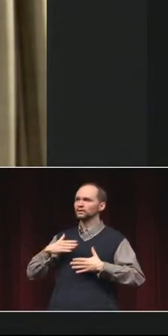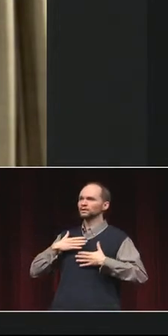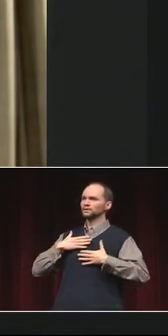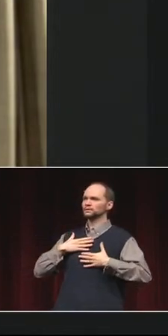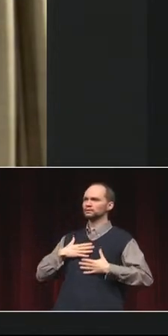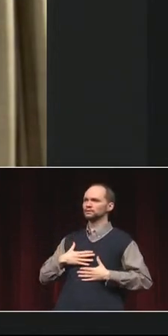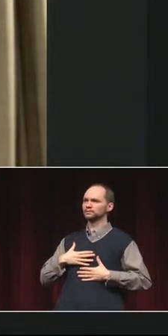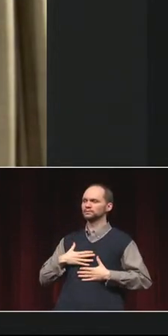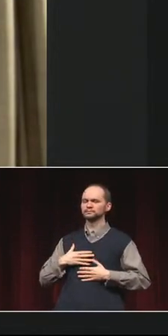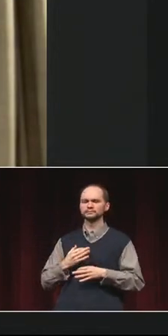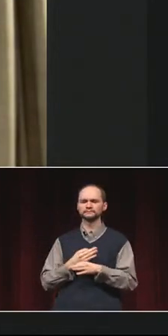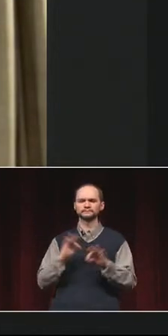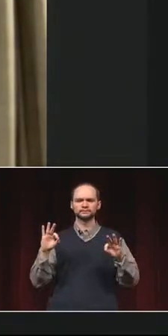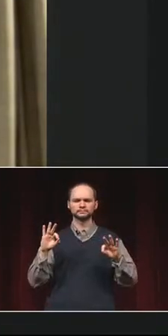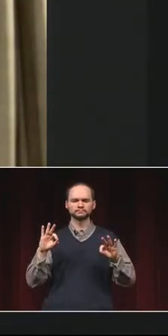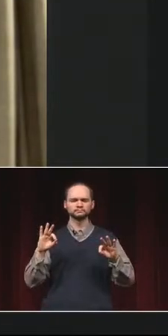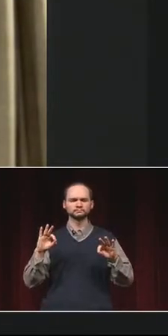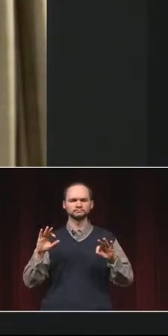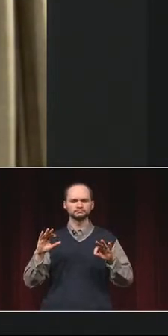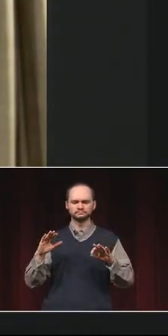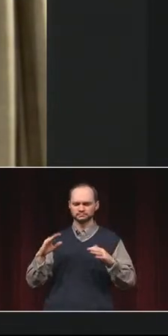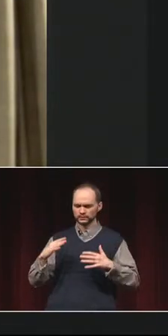and justice for all. And